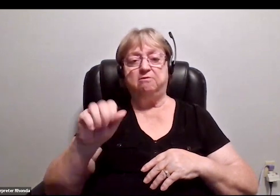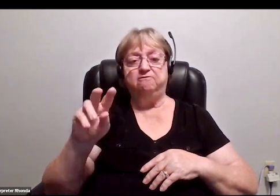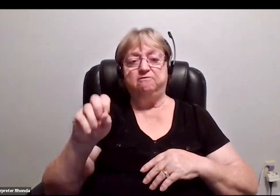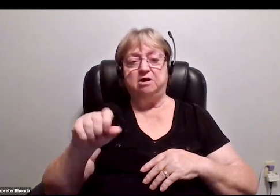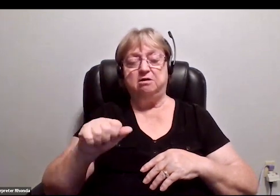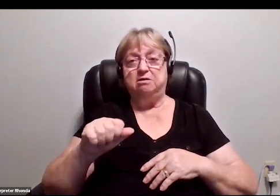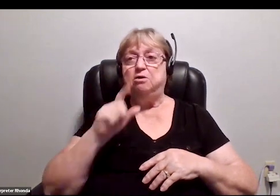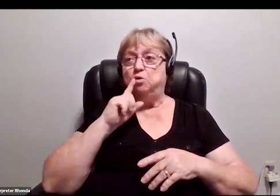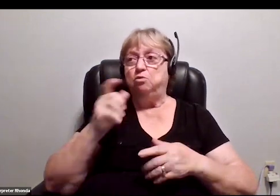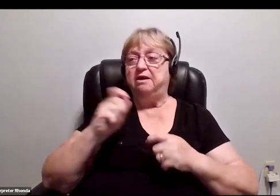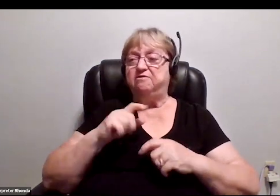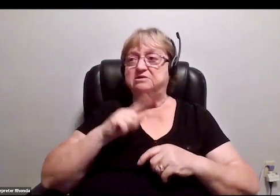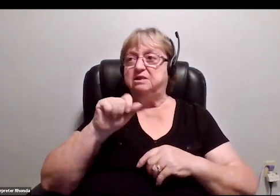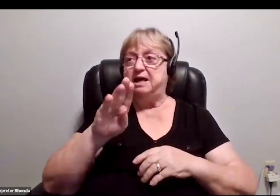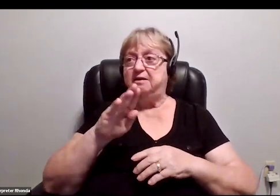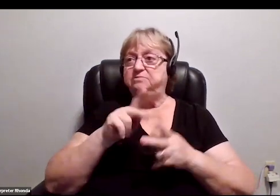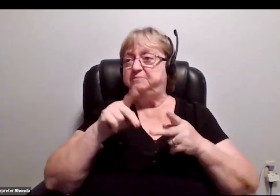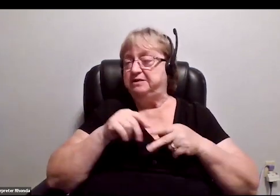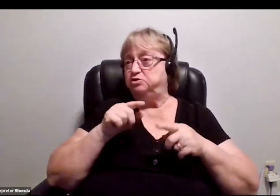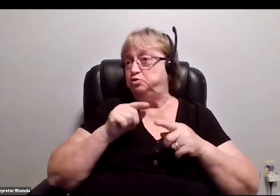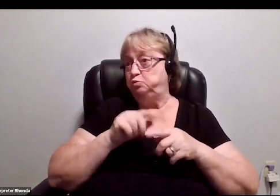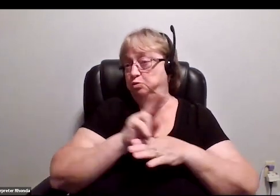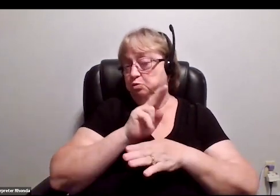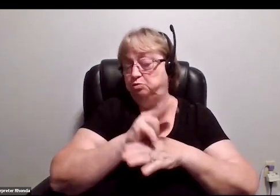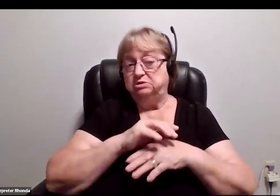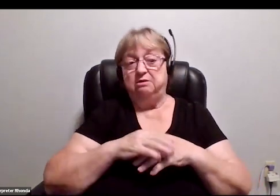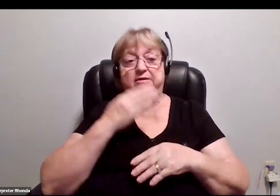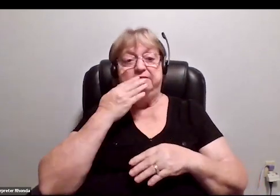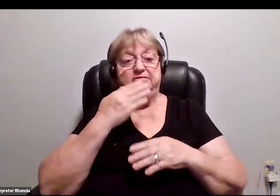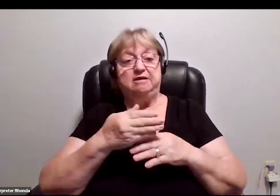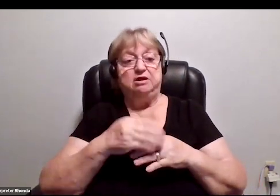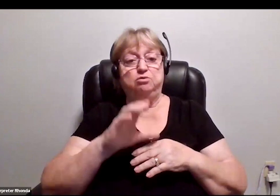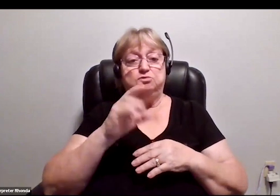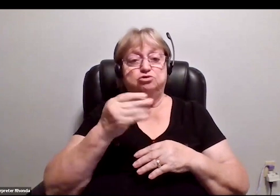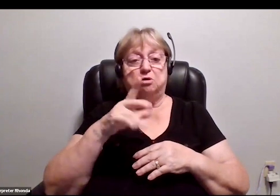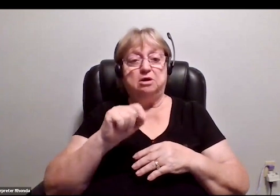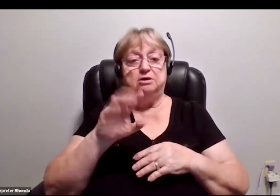Thank you, Dr. Charlotte Cushman, for writing the pages for the Perkins' Accessible Science page.